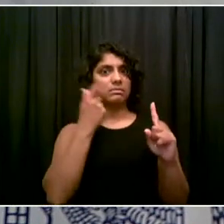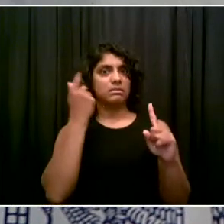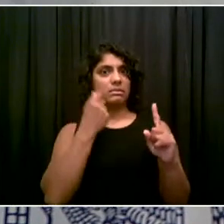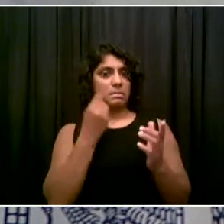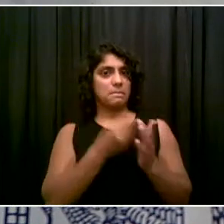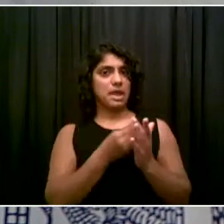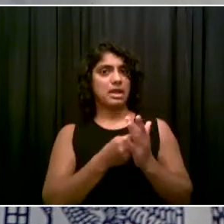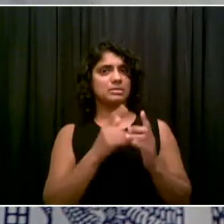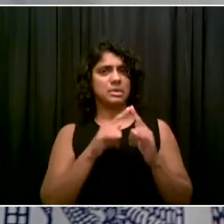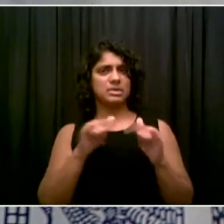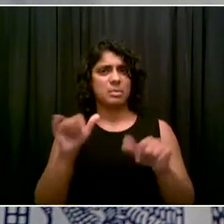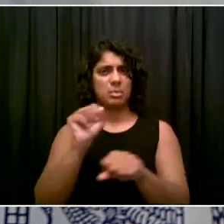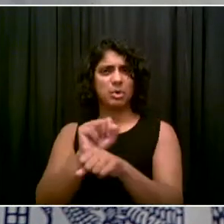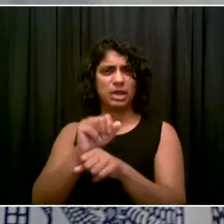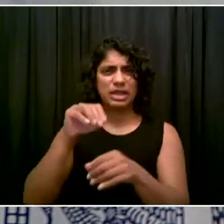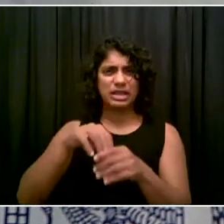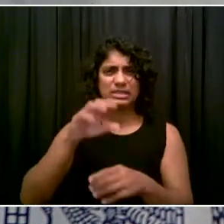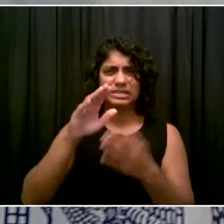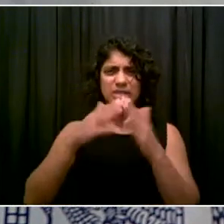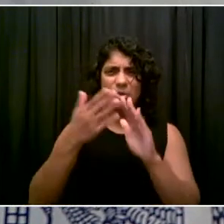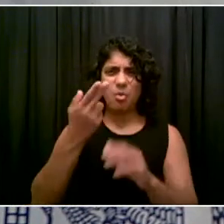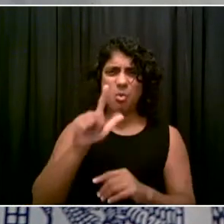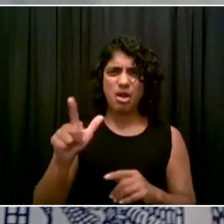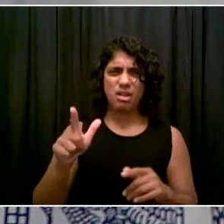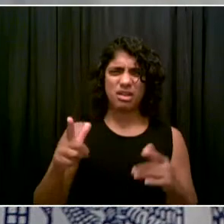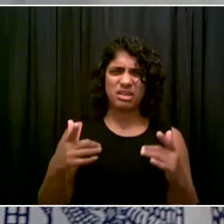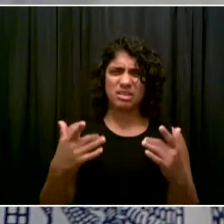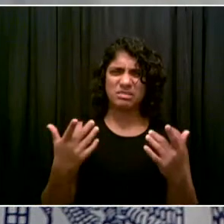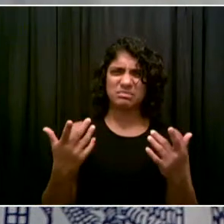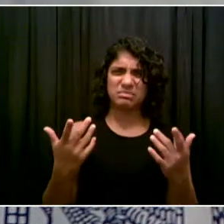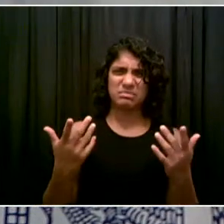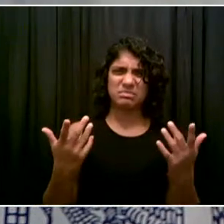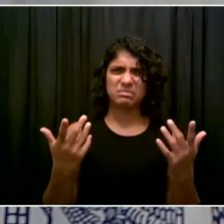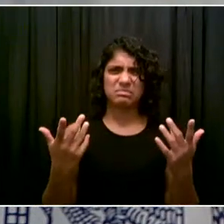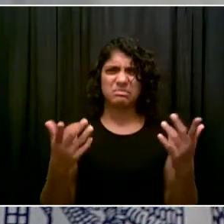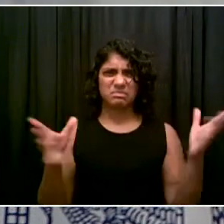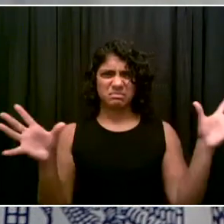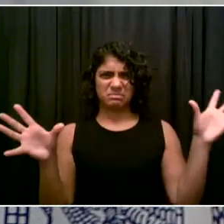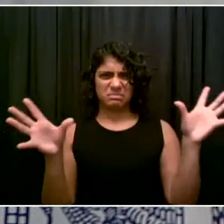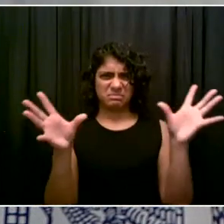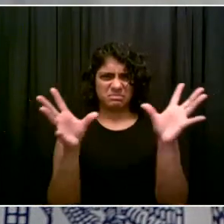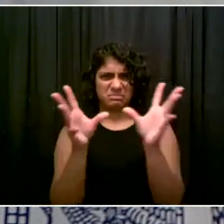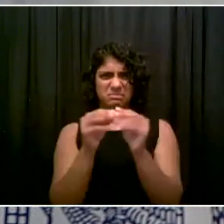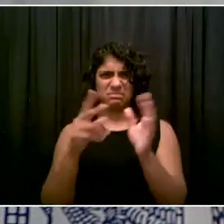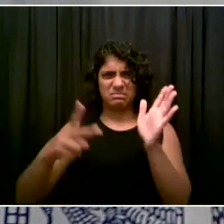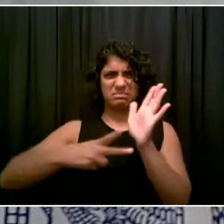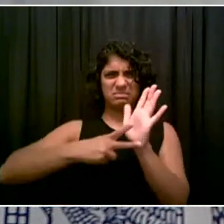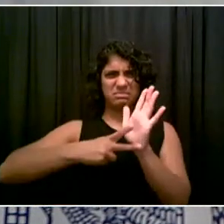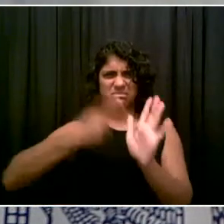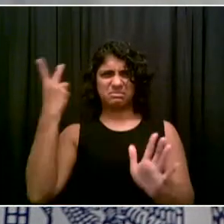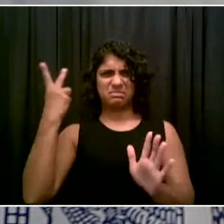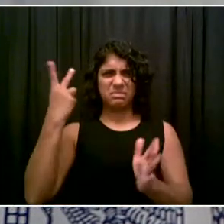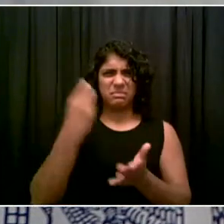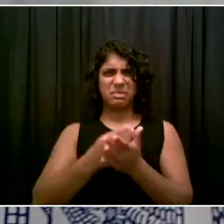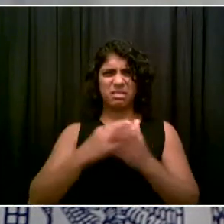$200,000 A YEAR? A PENSION IS A PENSION, THAT IS NOT A SALARY. HE HAS THAT